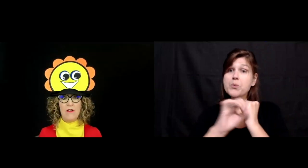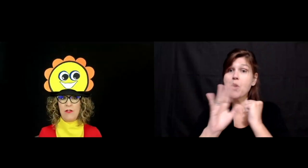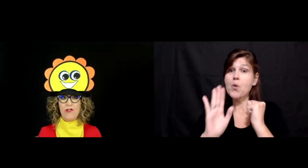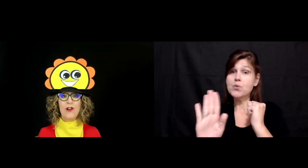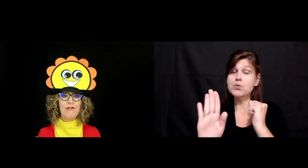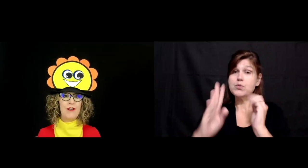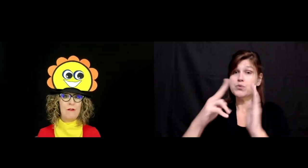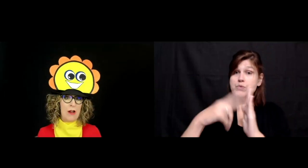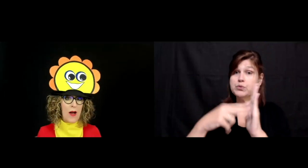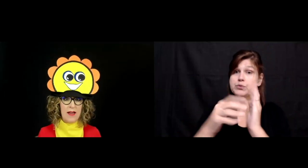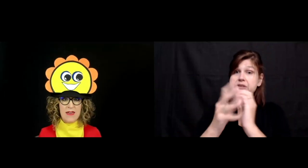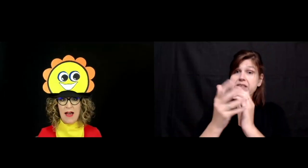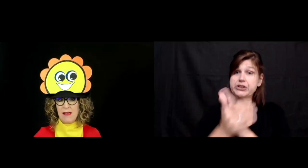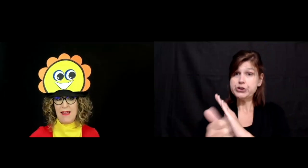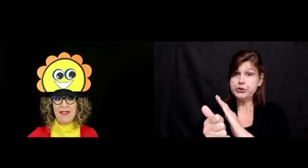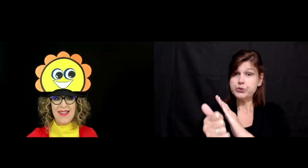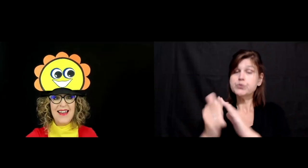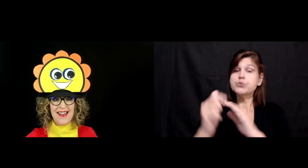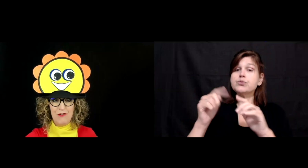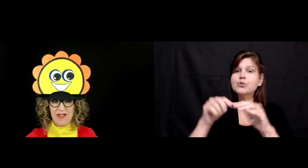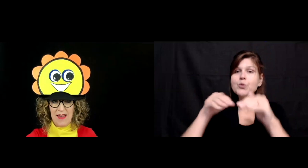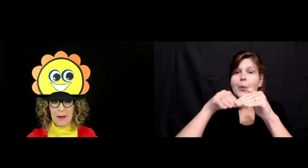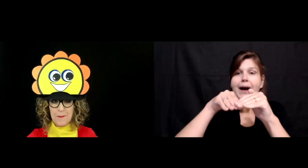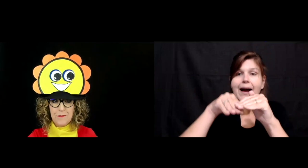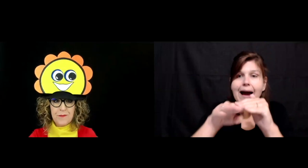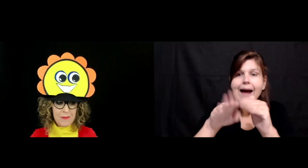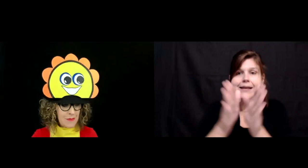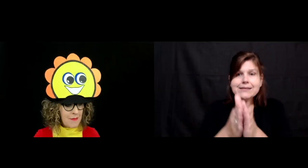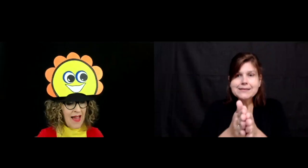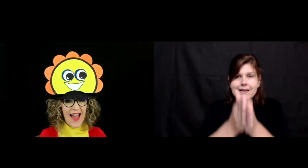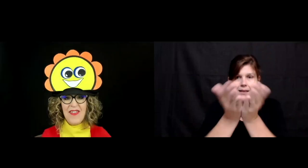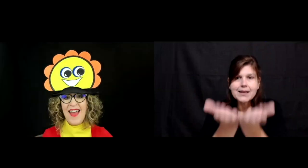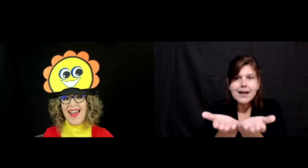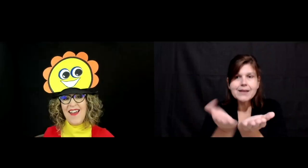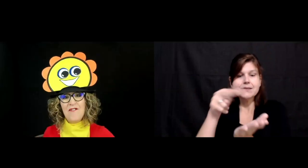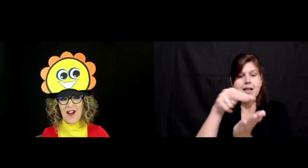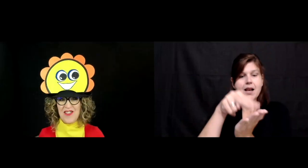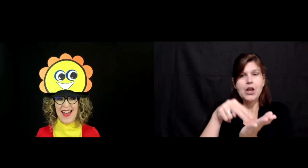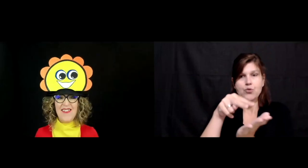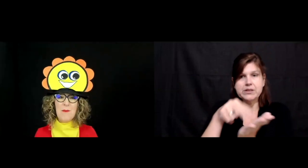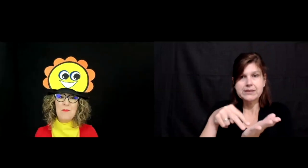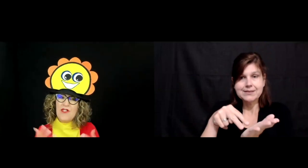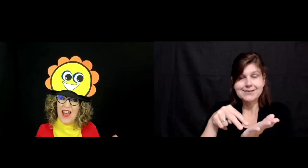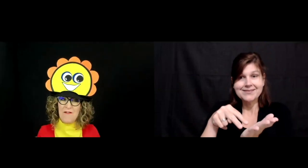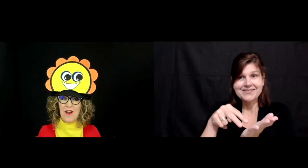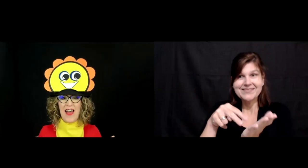that children require to access literacy. And they're fun and they're cheerful